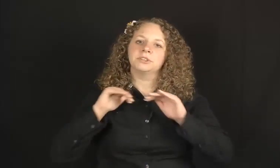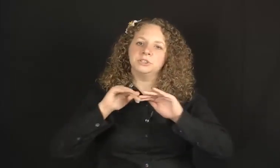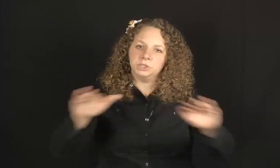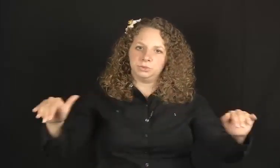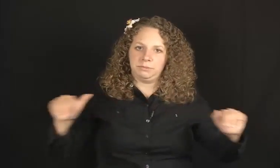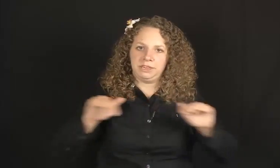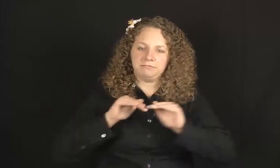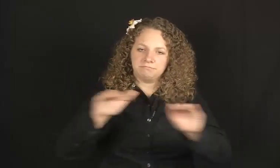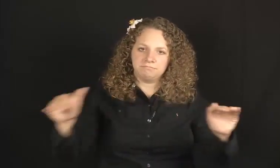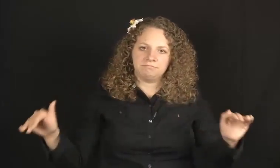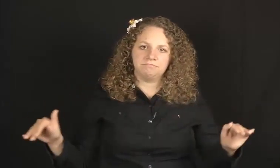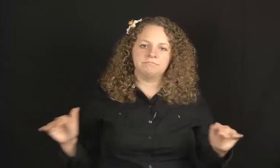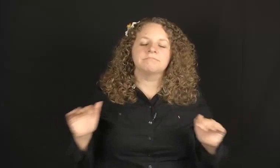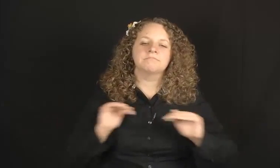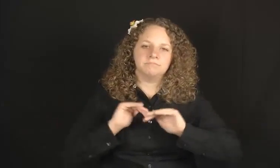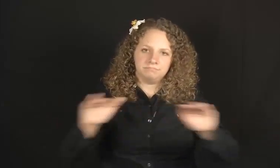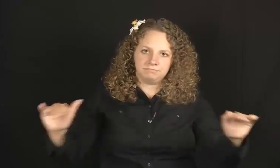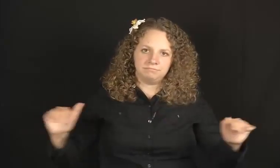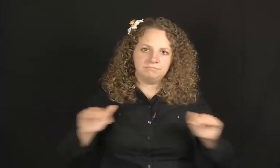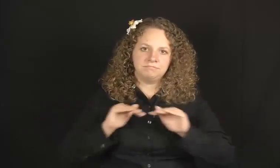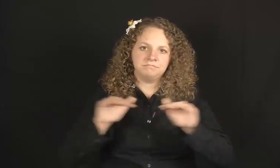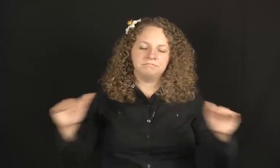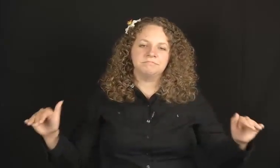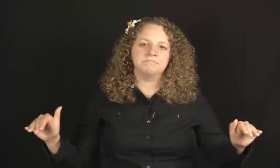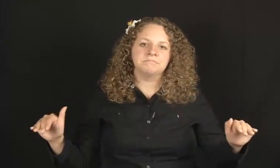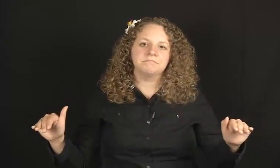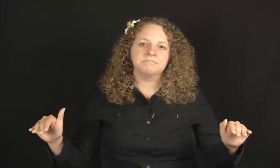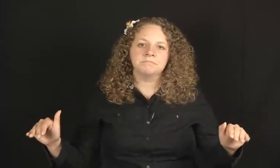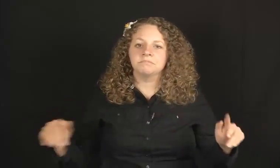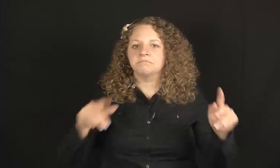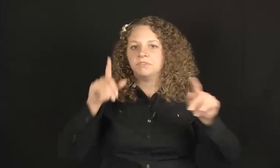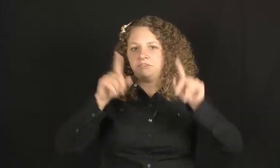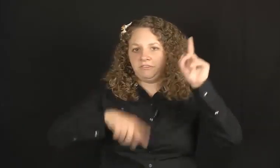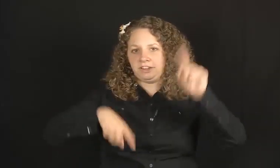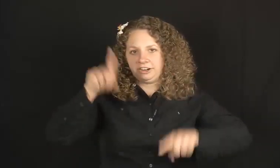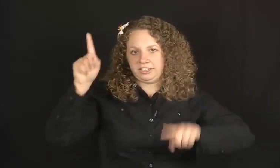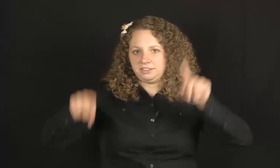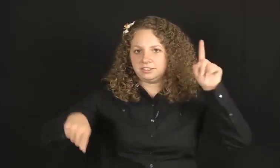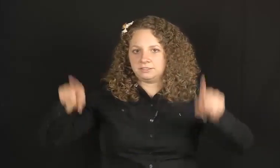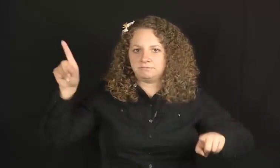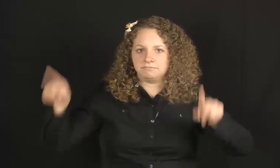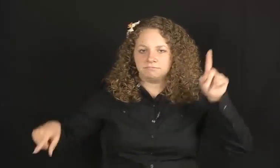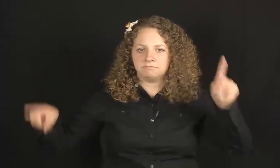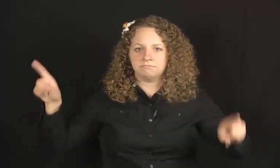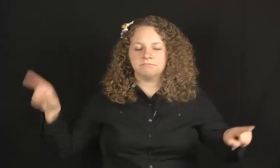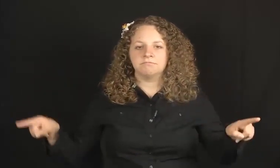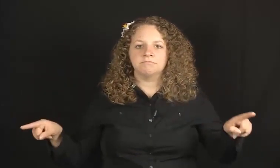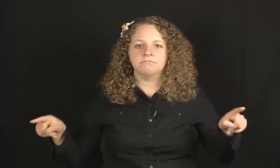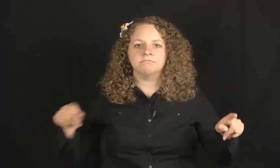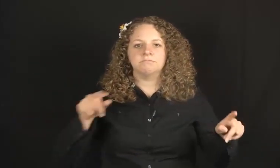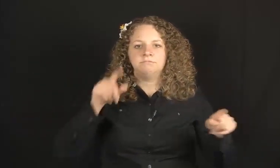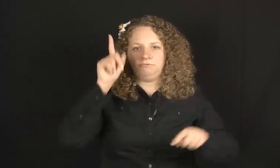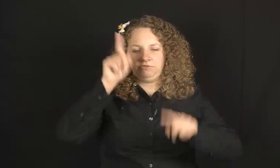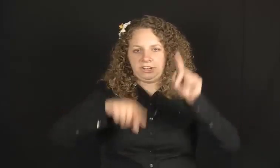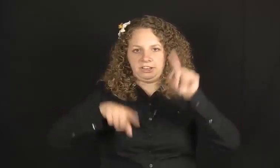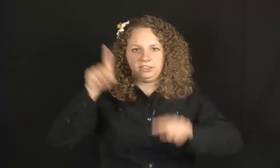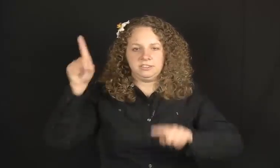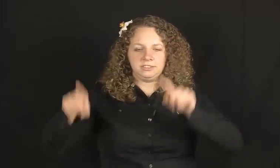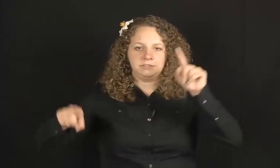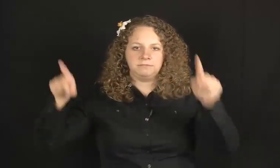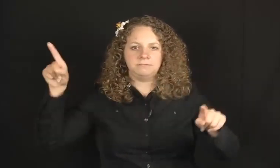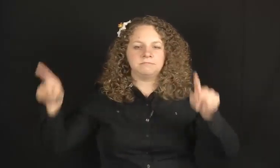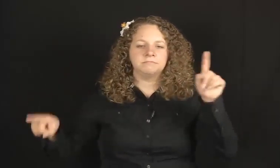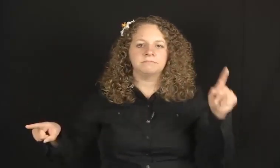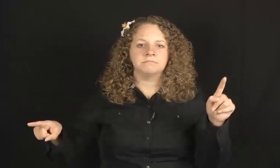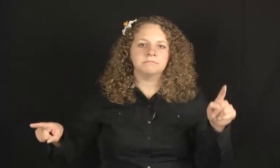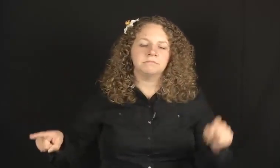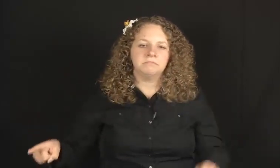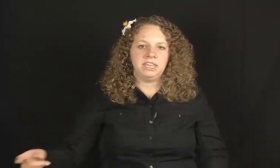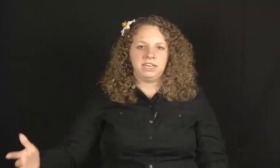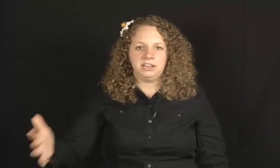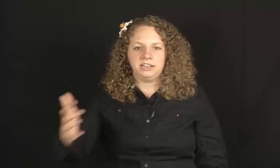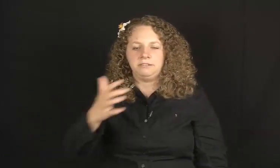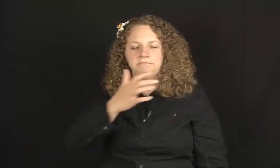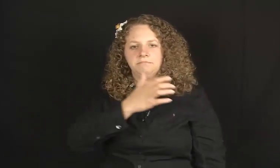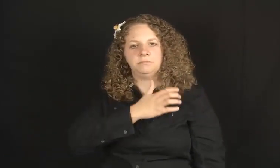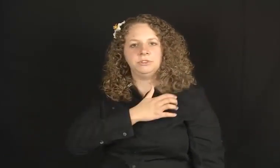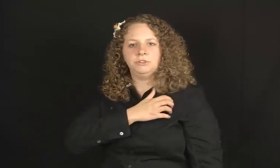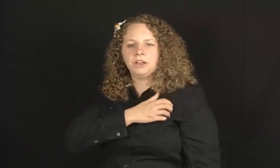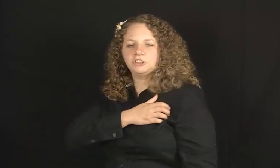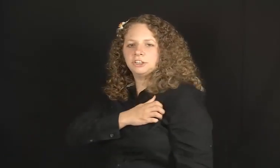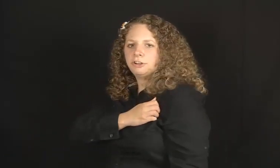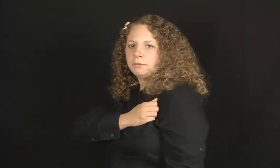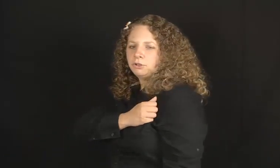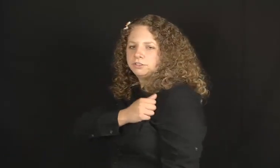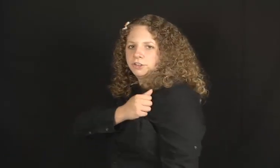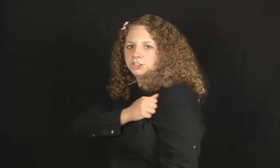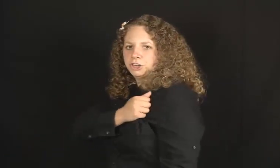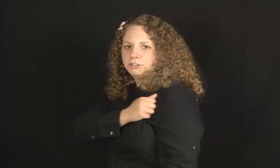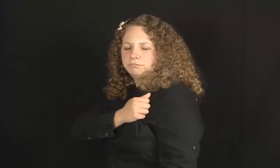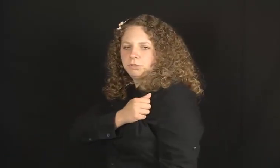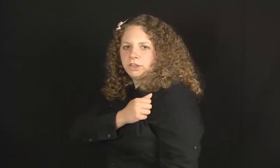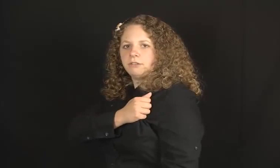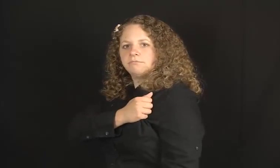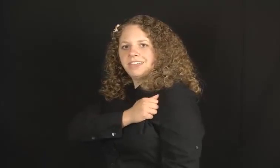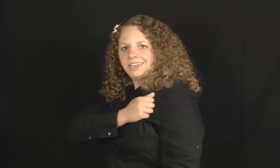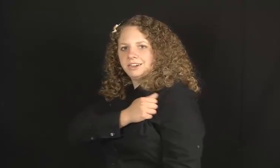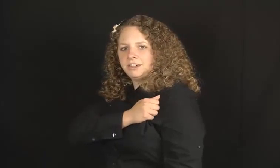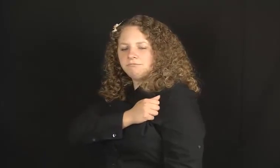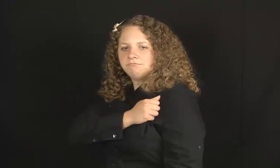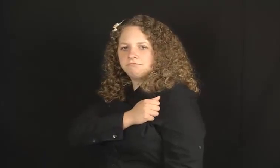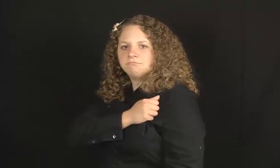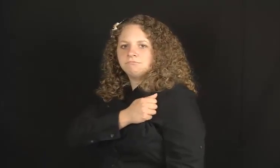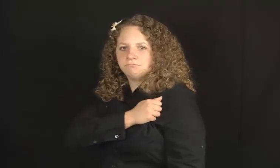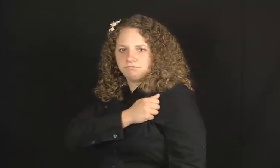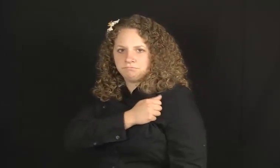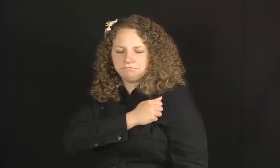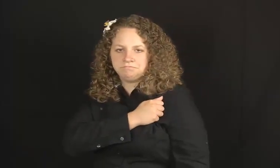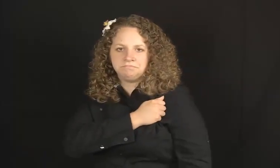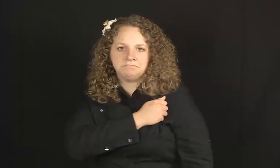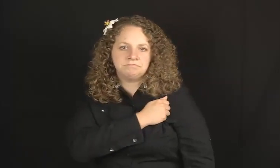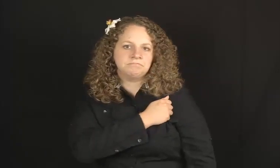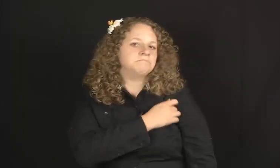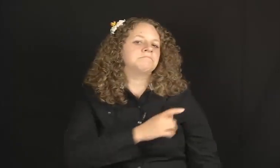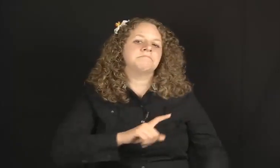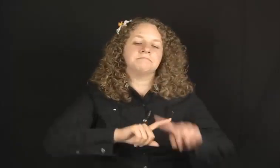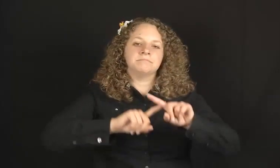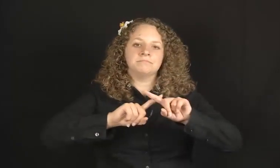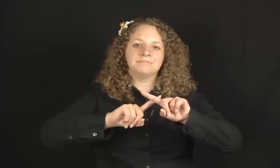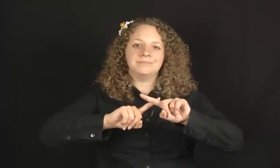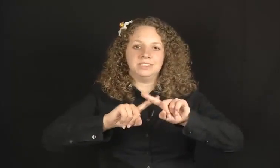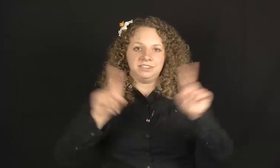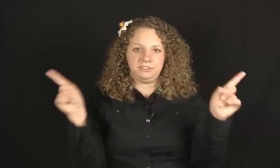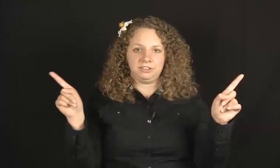CANADA, you actually grab hold of your shirt and pull it out, CANADA.